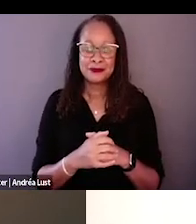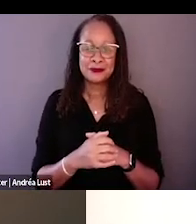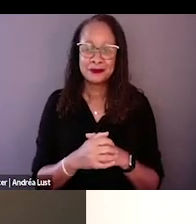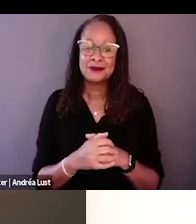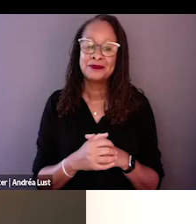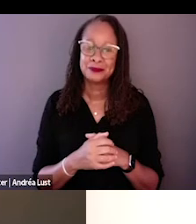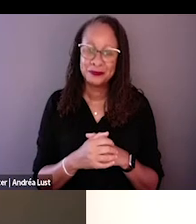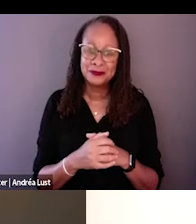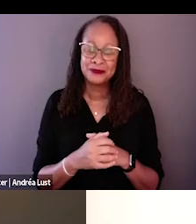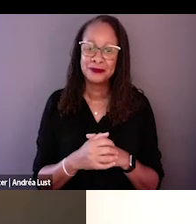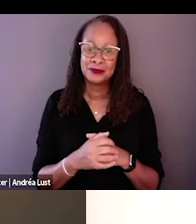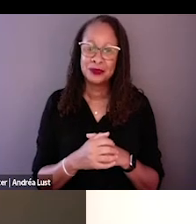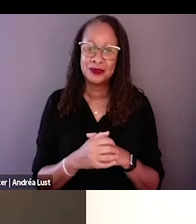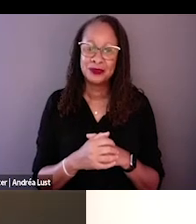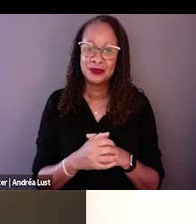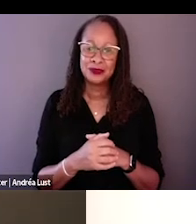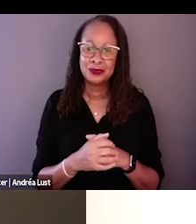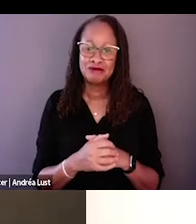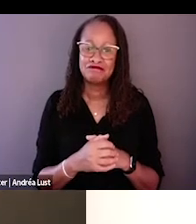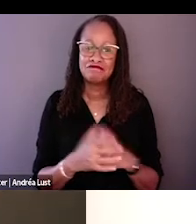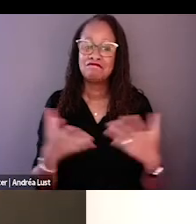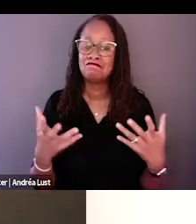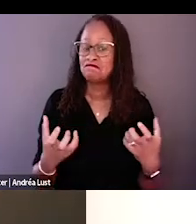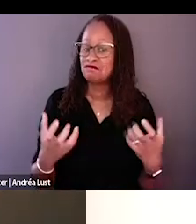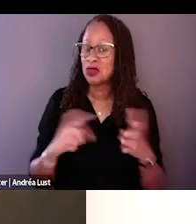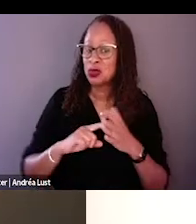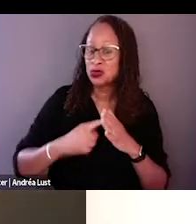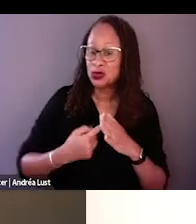Can you talk about why you chose this method?